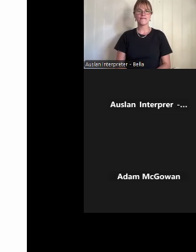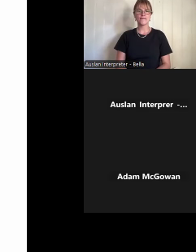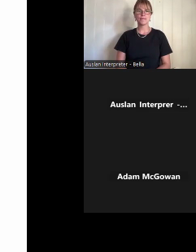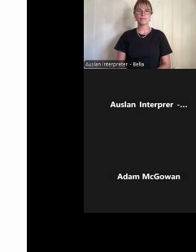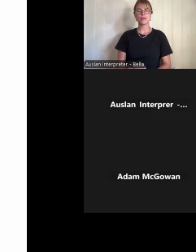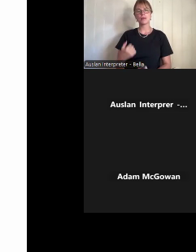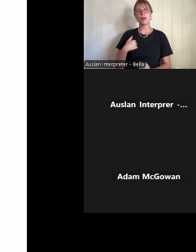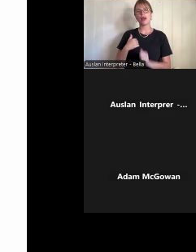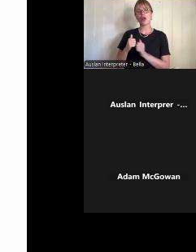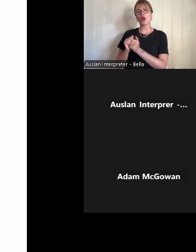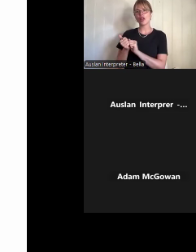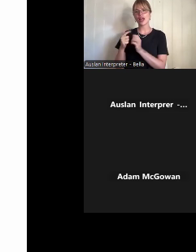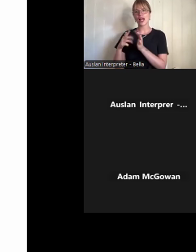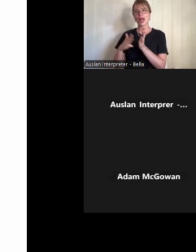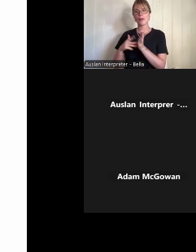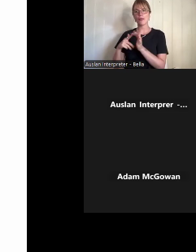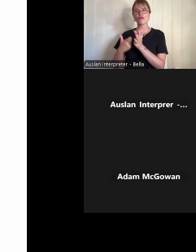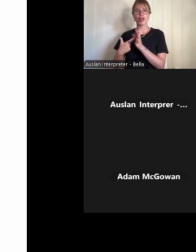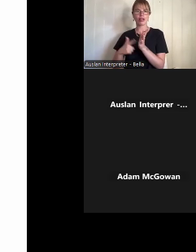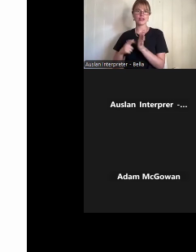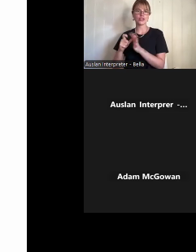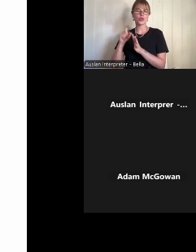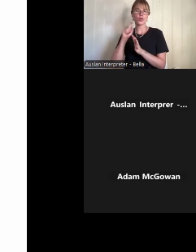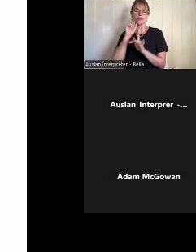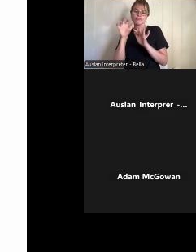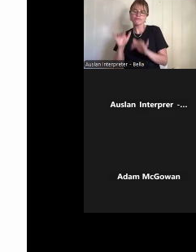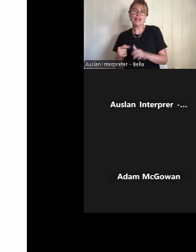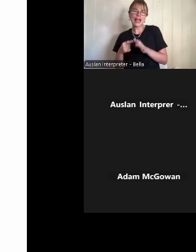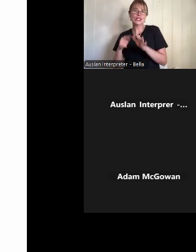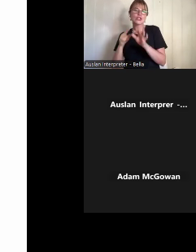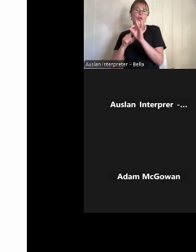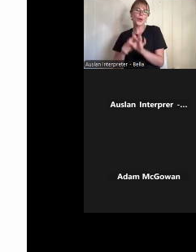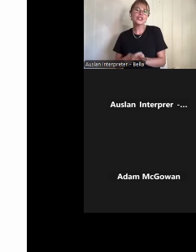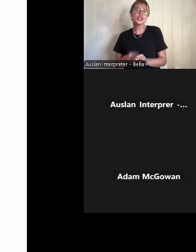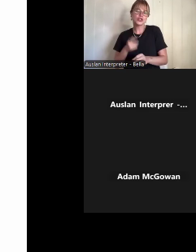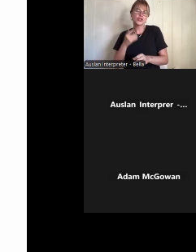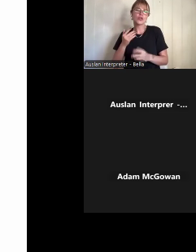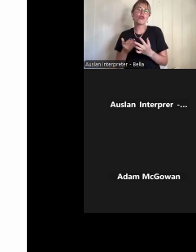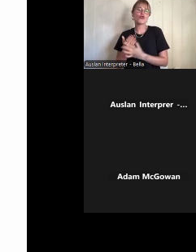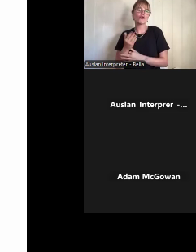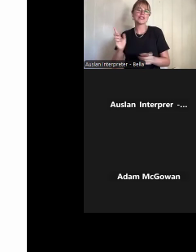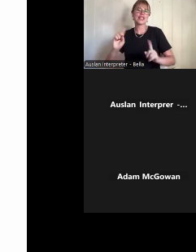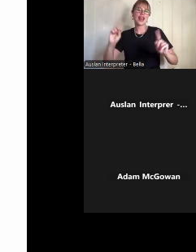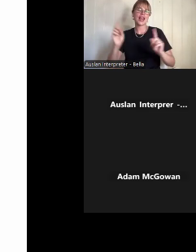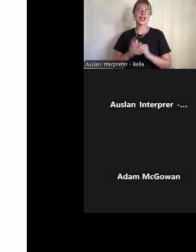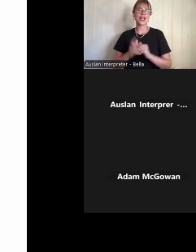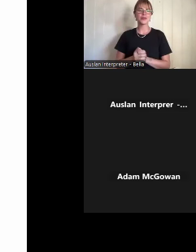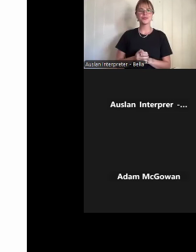Emerald will be answering those questions in the Q&A section as we go. But I will also answer many